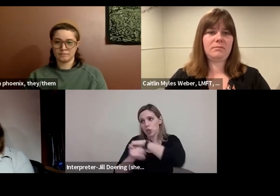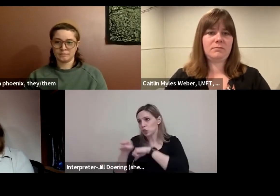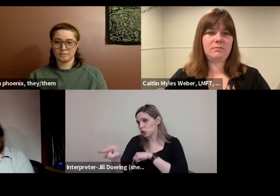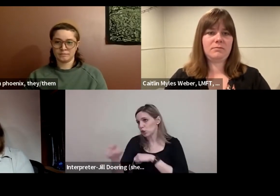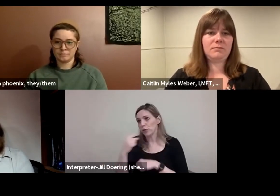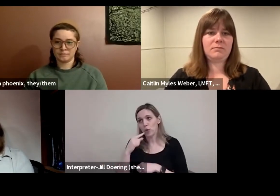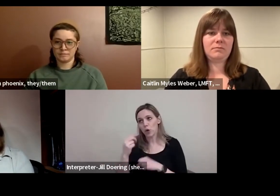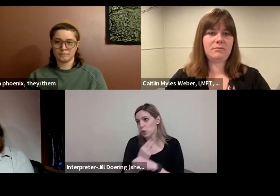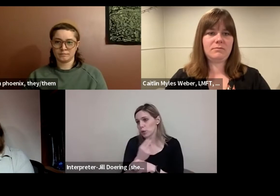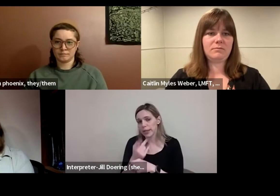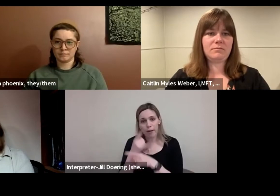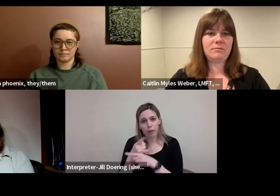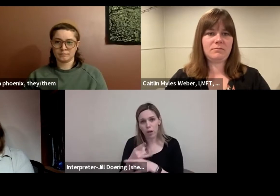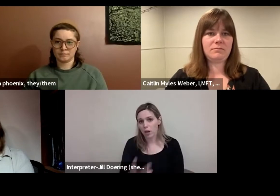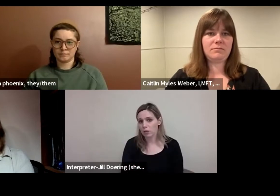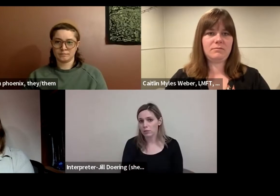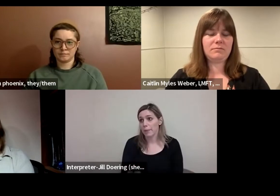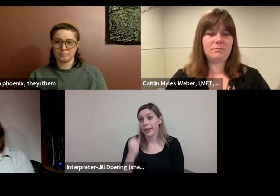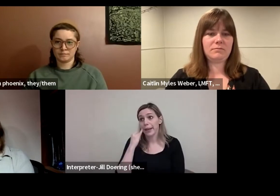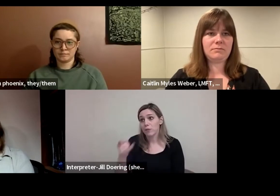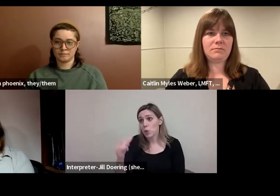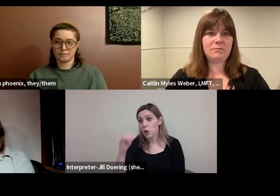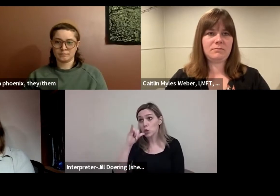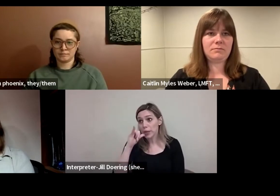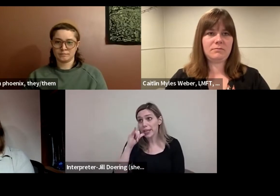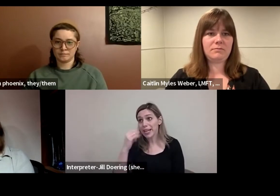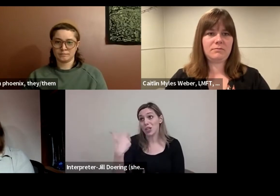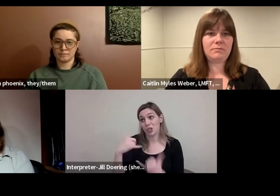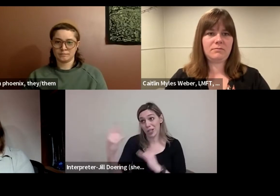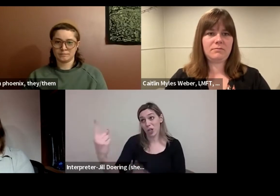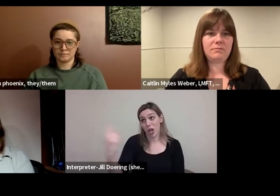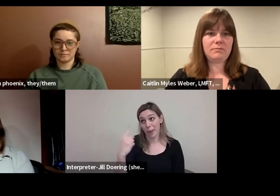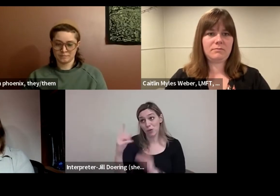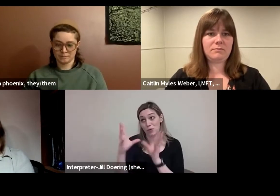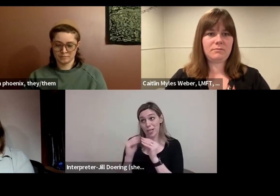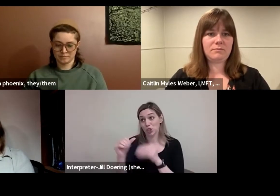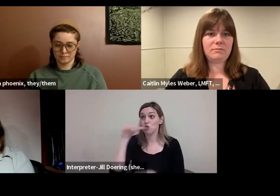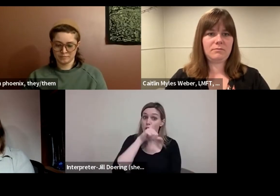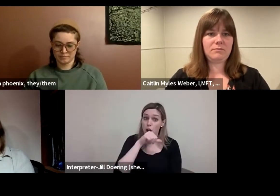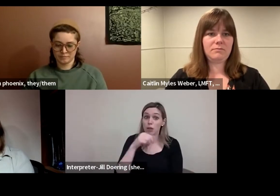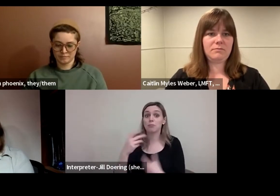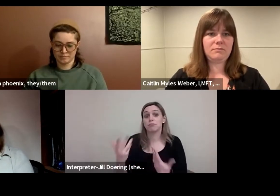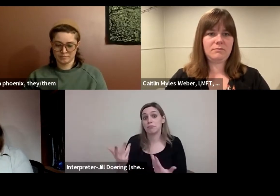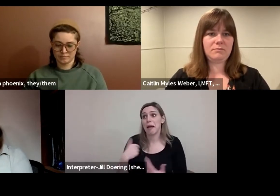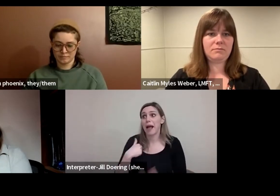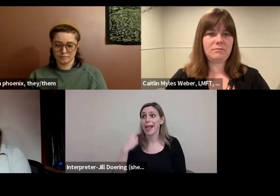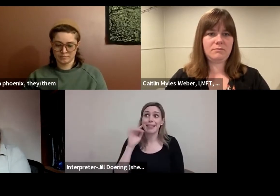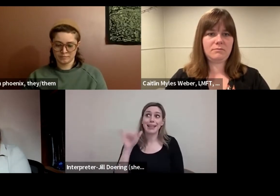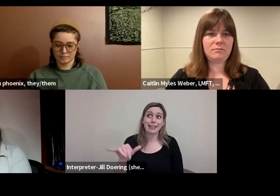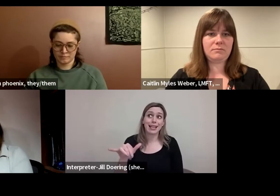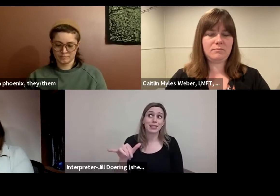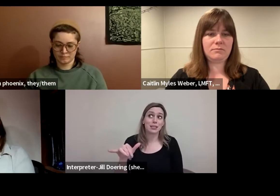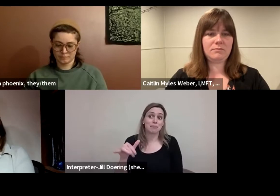In fact, if you're drinking and you're coming to session drunk, then I think this is probably a much more needed session